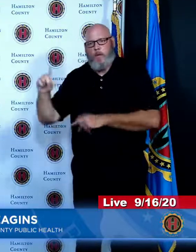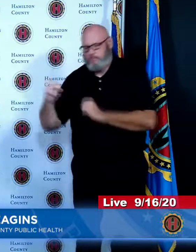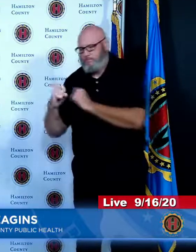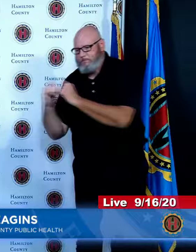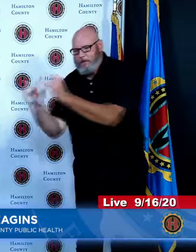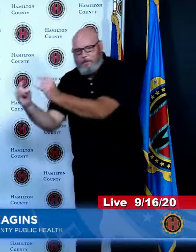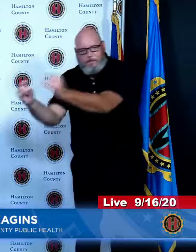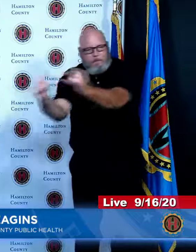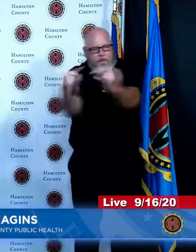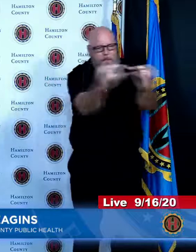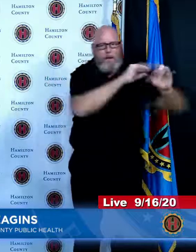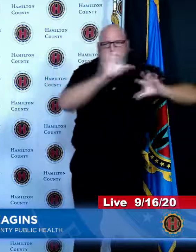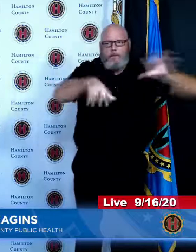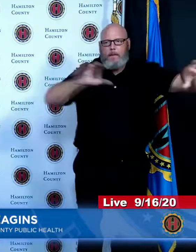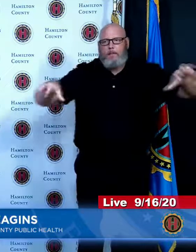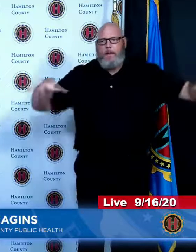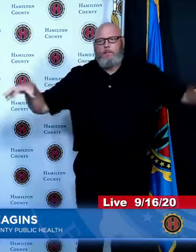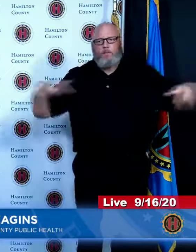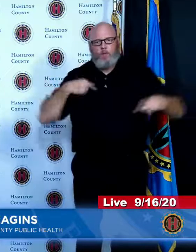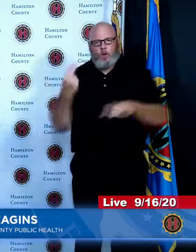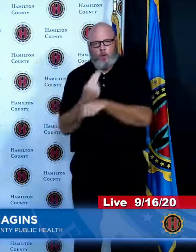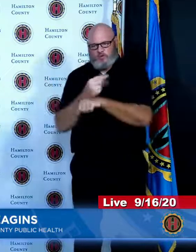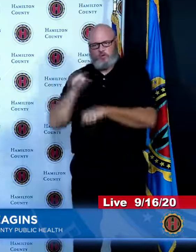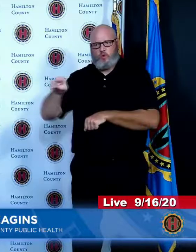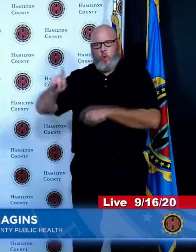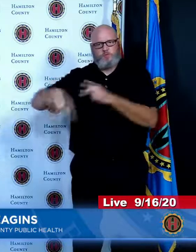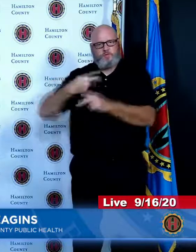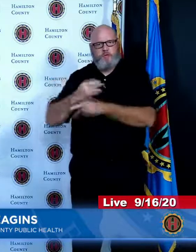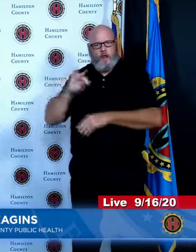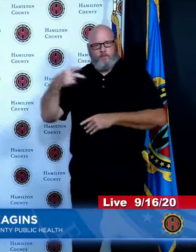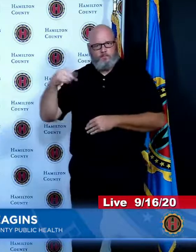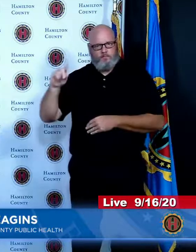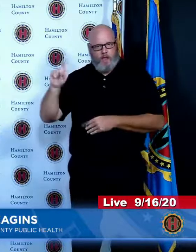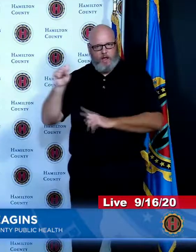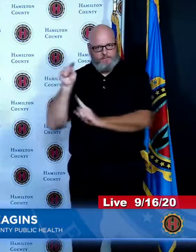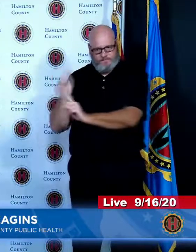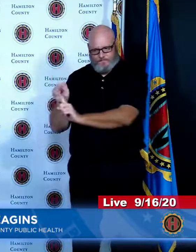drive-through testing sites that not dissimilar to the pop-up testing